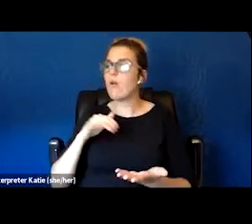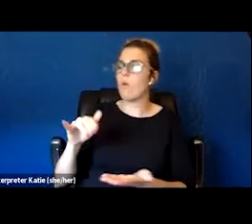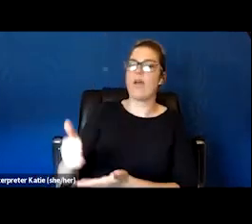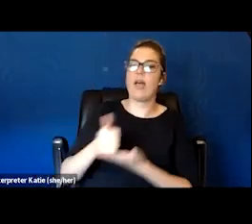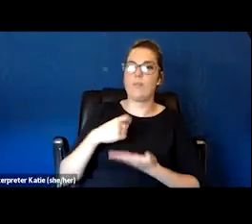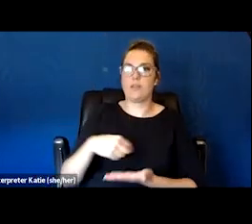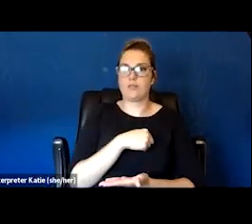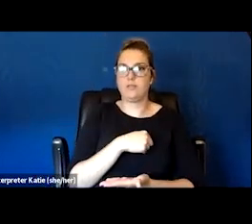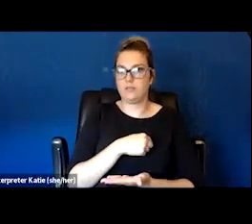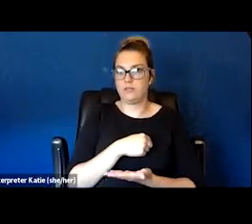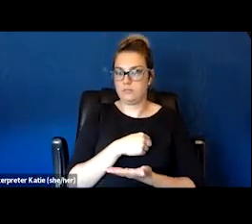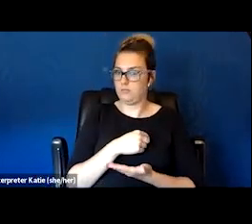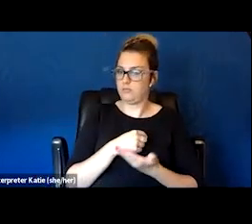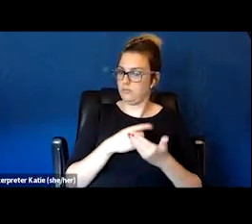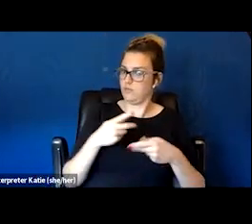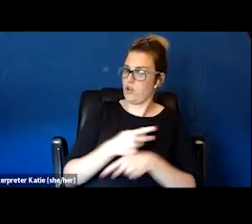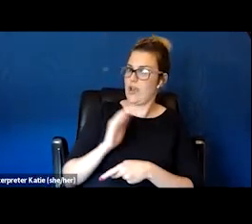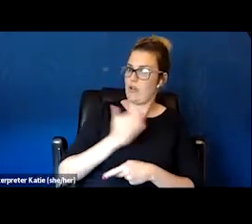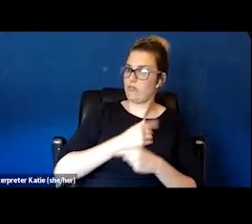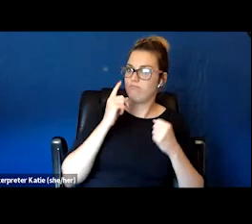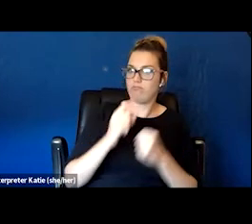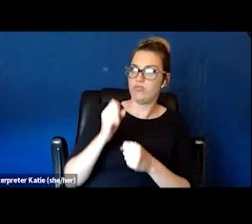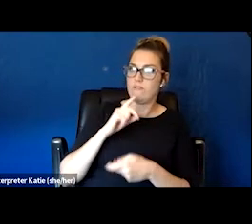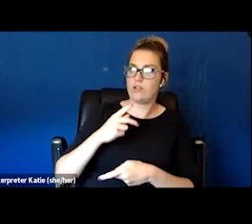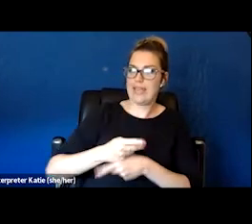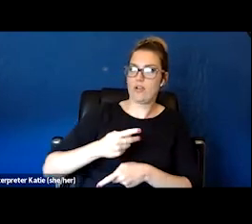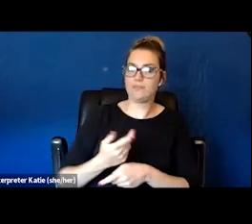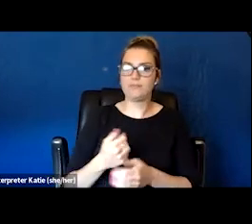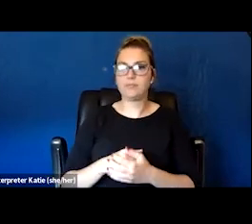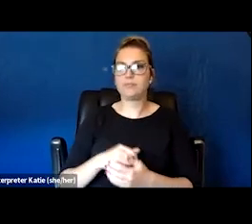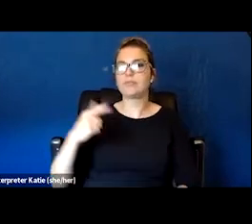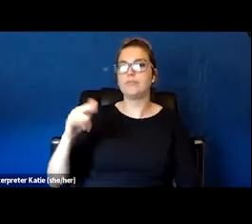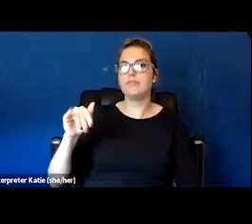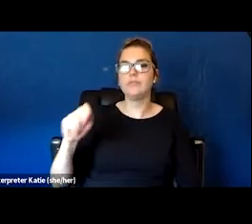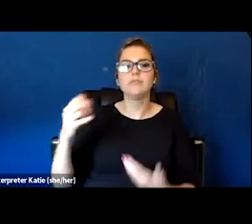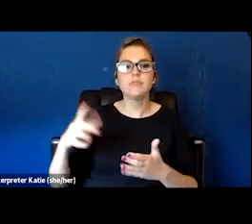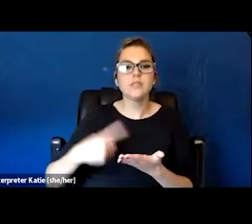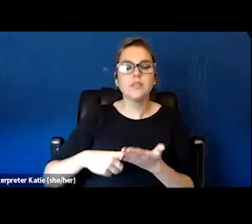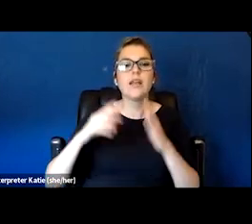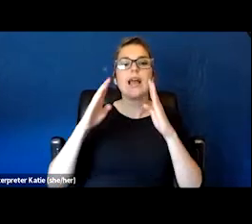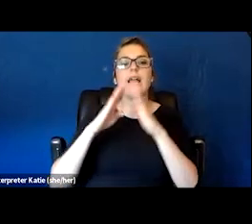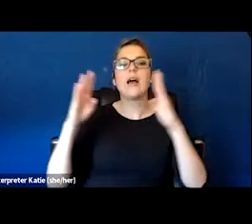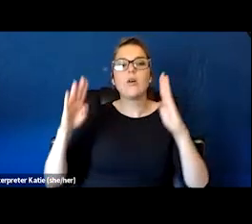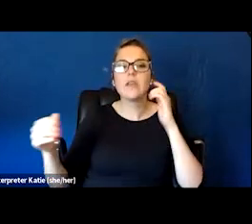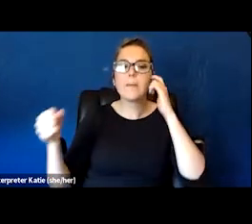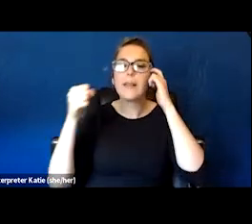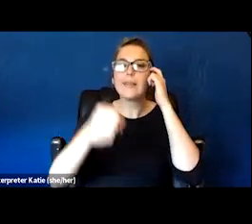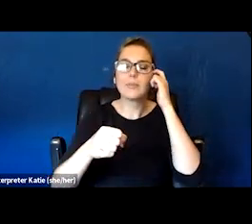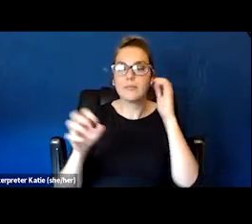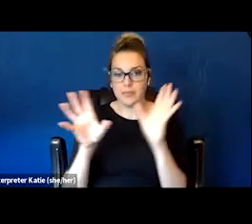I also wanna highlight, Gillian touched on this a little bit housing placement meetings. So in our community, in Coordinated Entry,